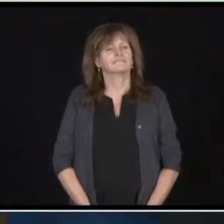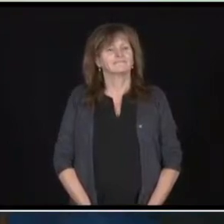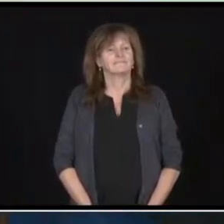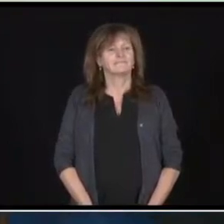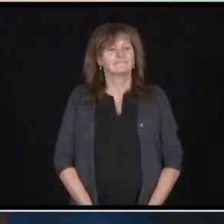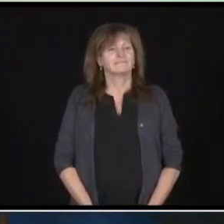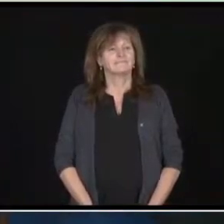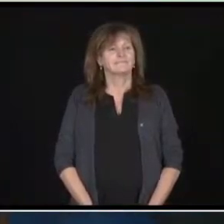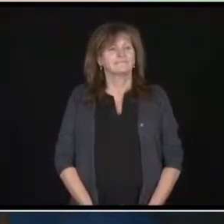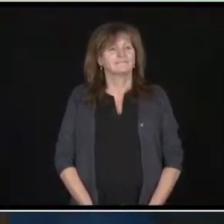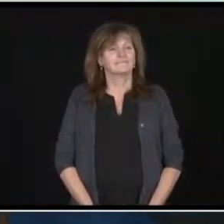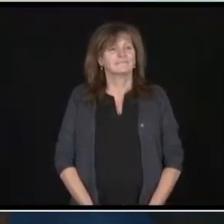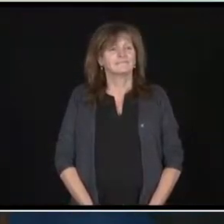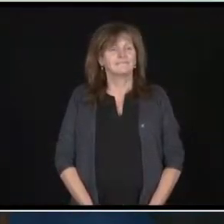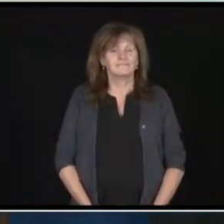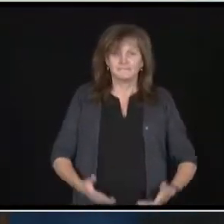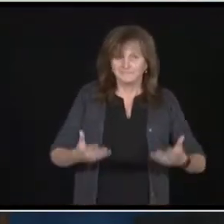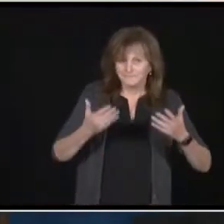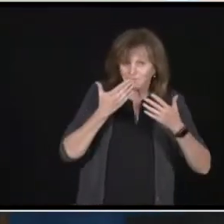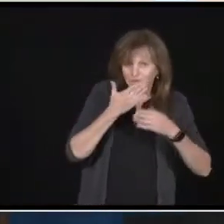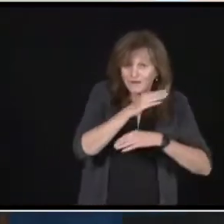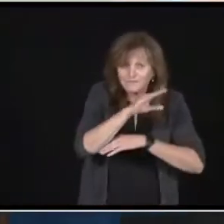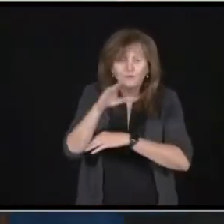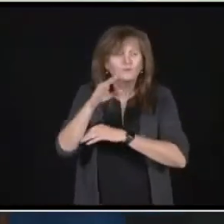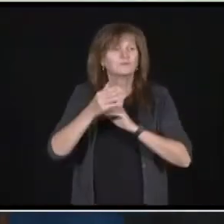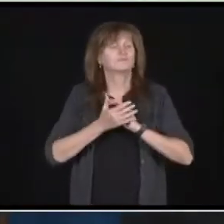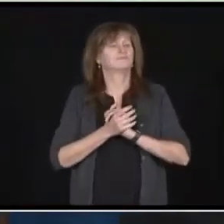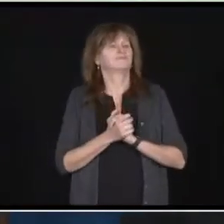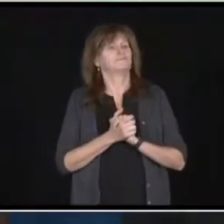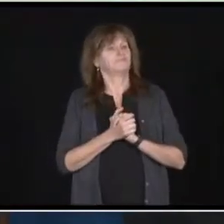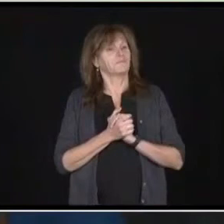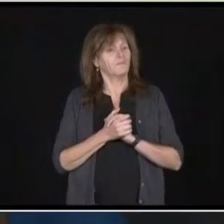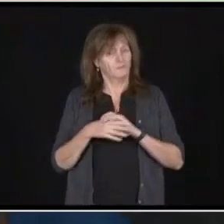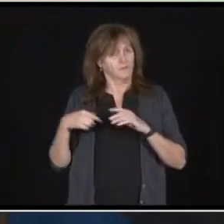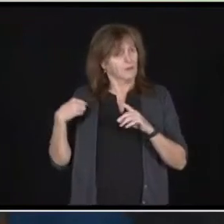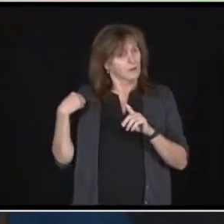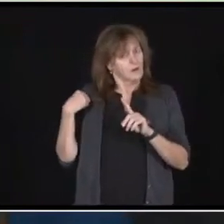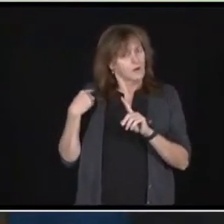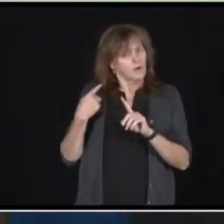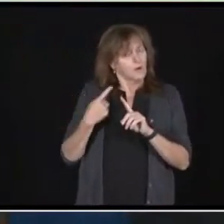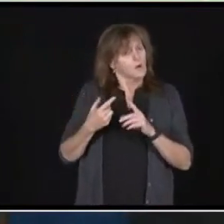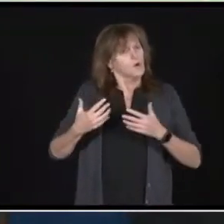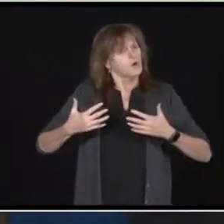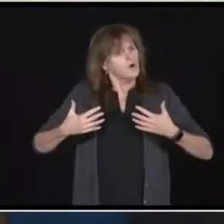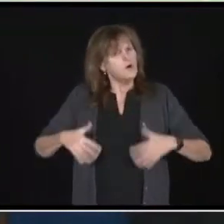Well, good afternoon. We have been through a lot over the last few